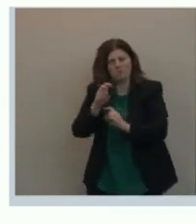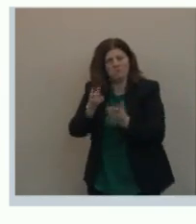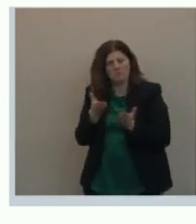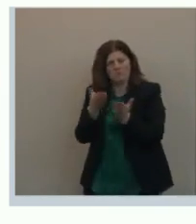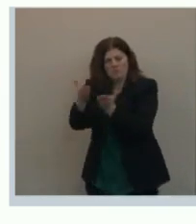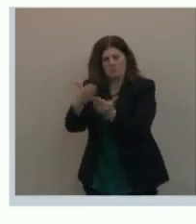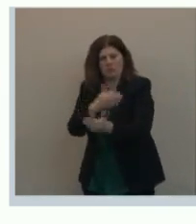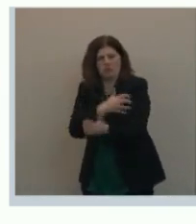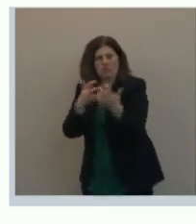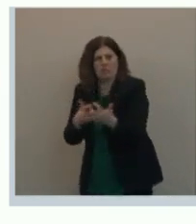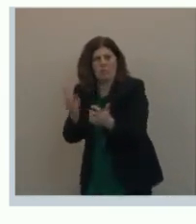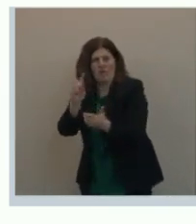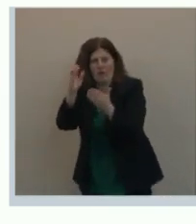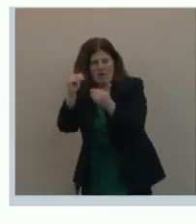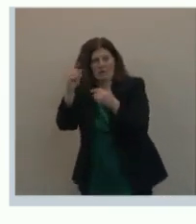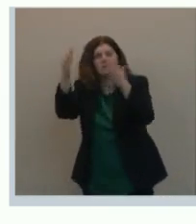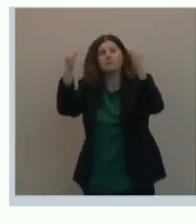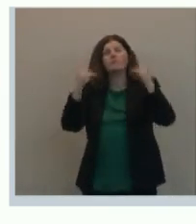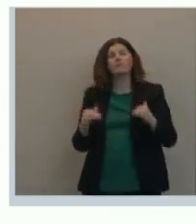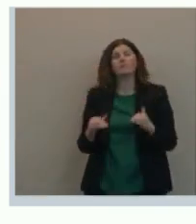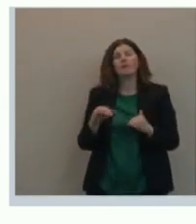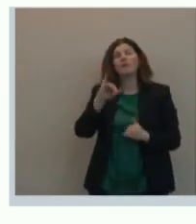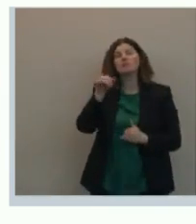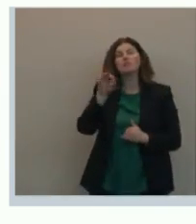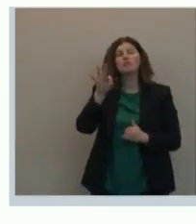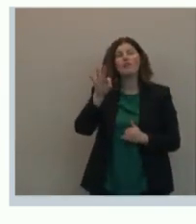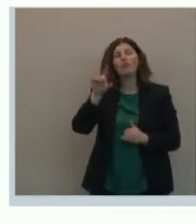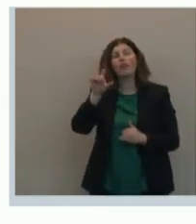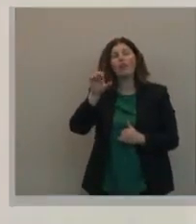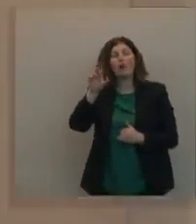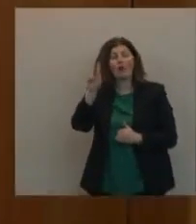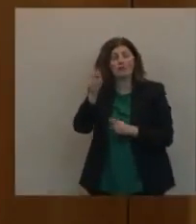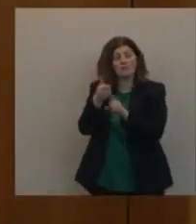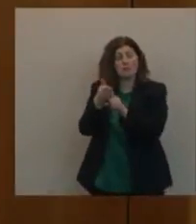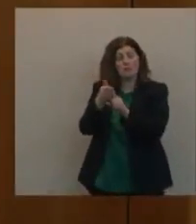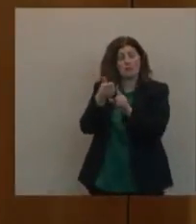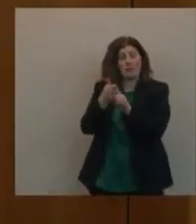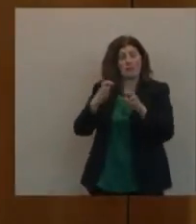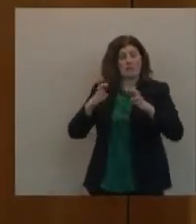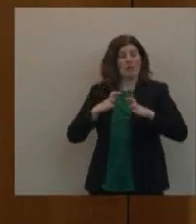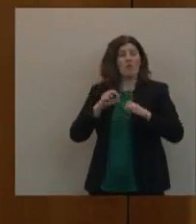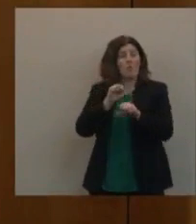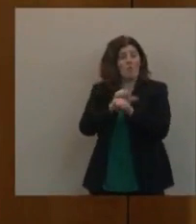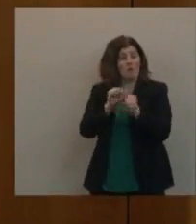COORDINATED EFFORTS AND MAKE SURE THESE HOSPITALS KNOW HOW TO WORK TOGETHER.